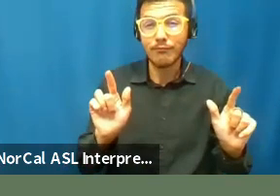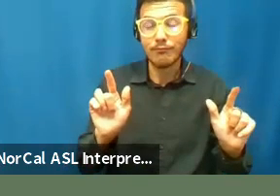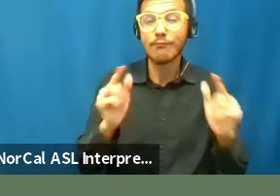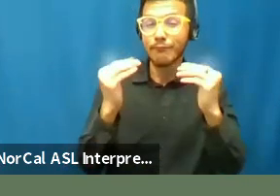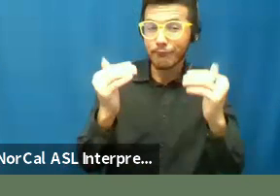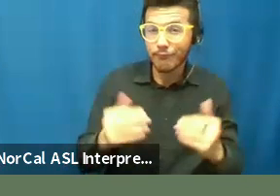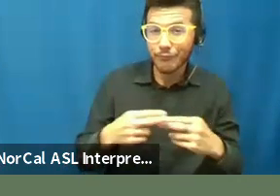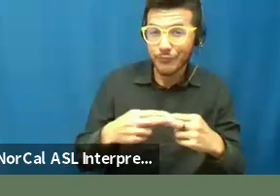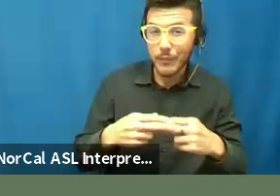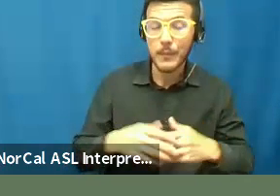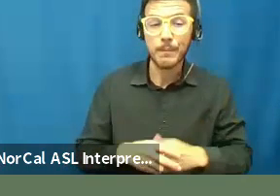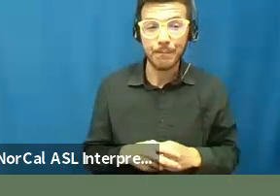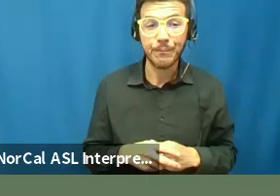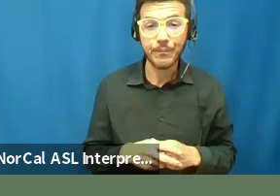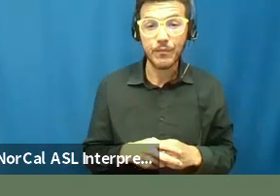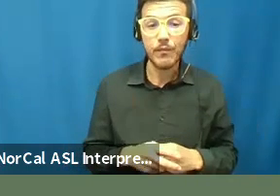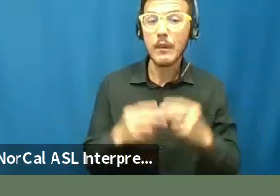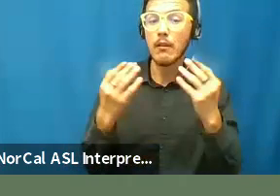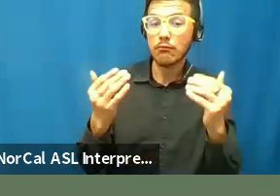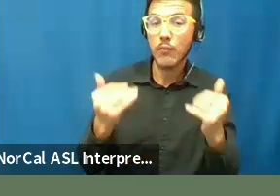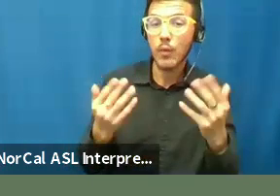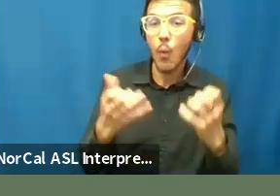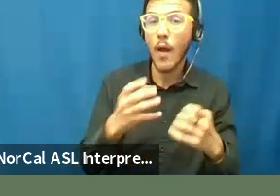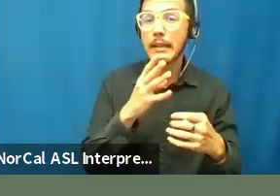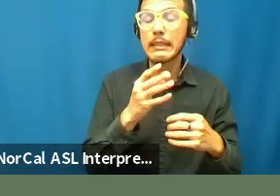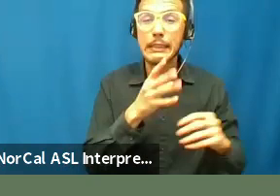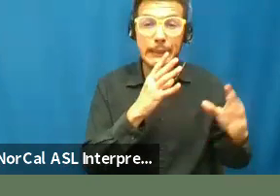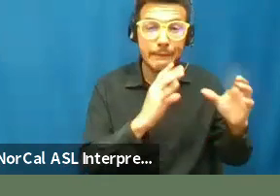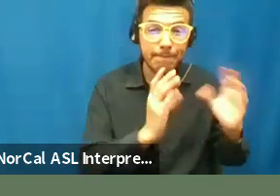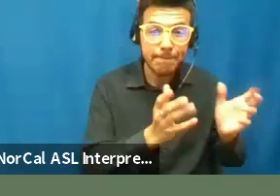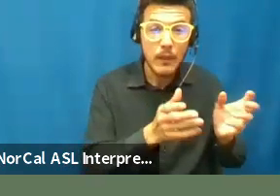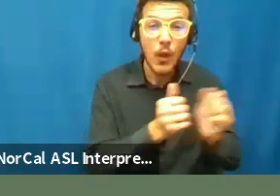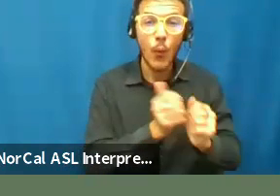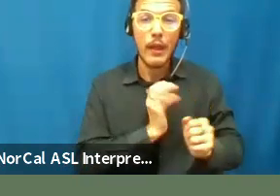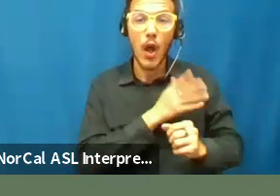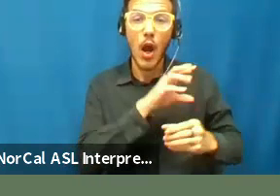wanted to talk to our participants about the current collaboration that was happening